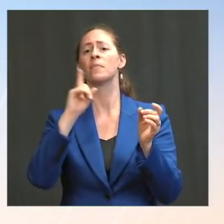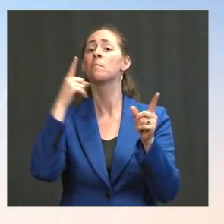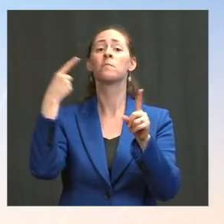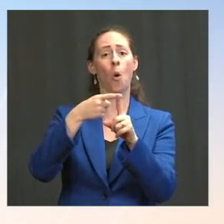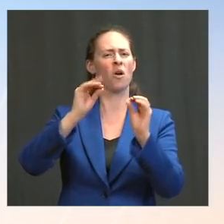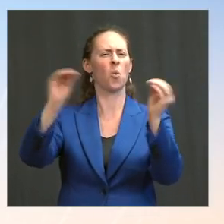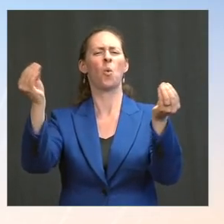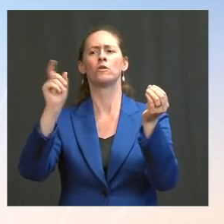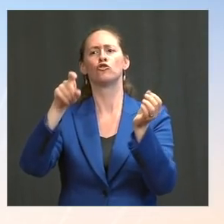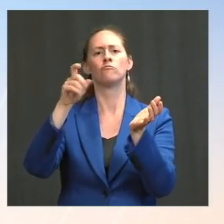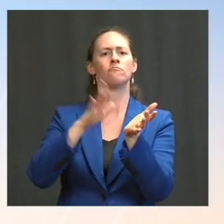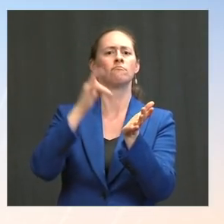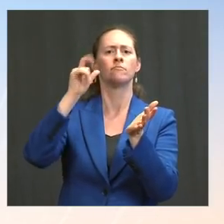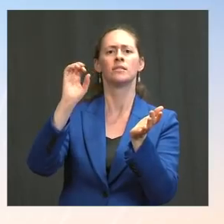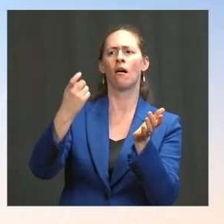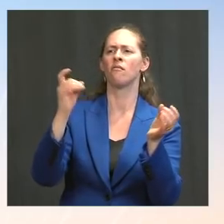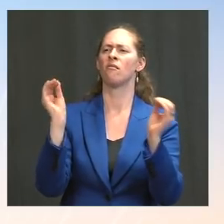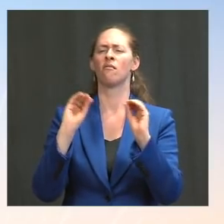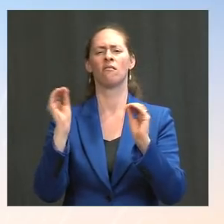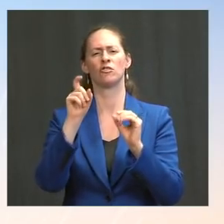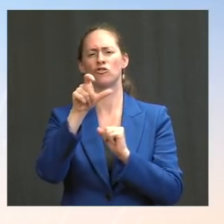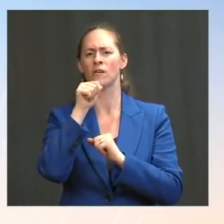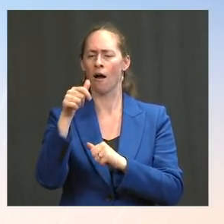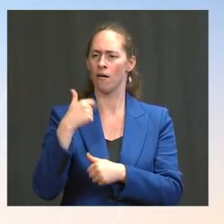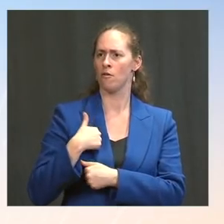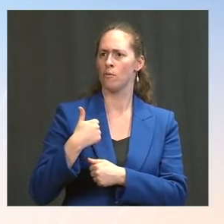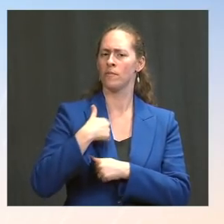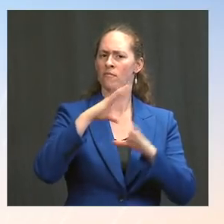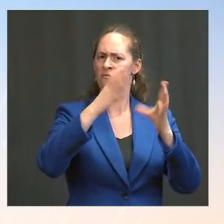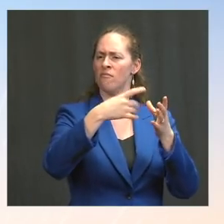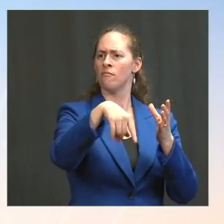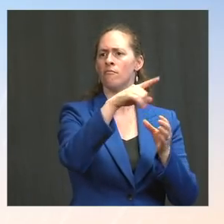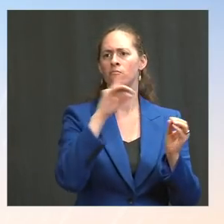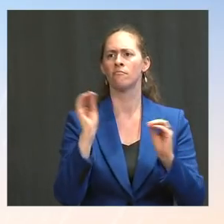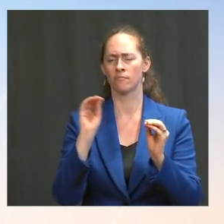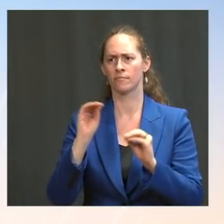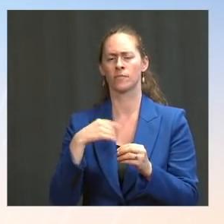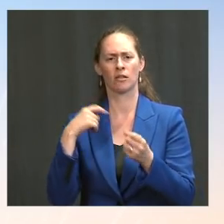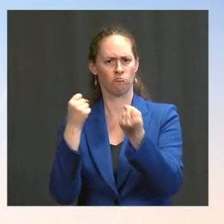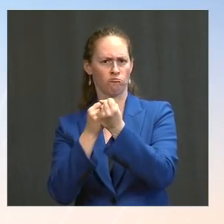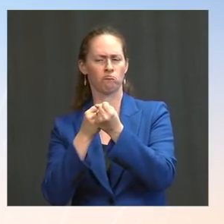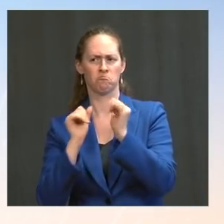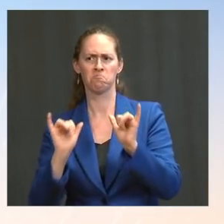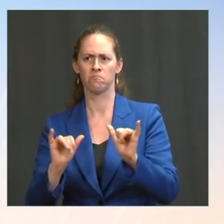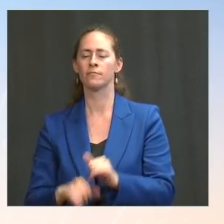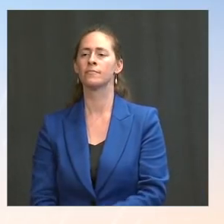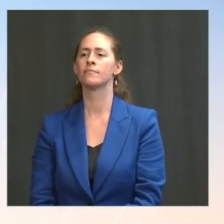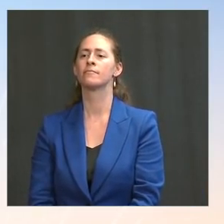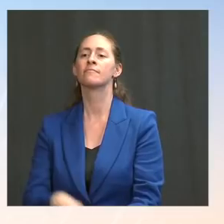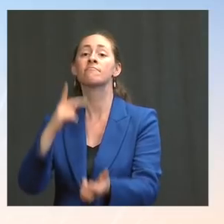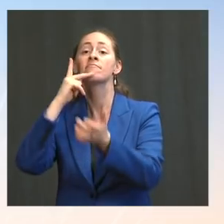And, yes, it is also the military -- the leadership in the military -- Secretary Austin, someone the President nominated and works